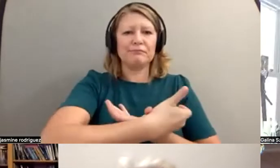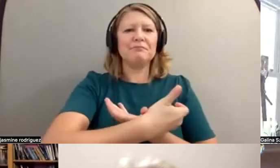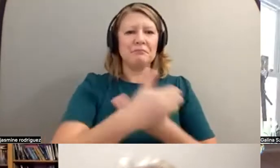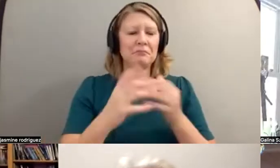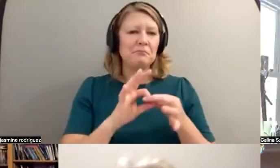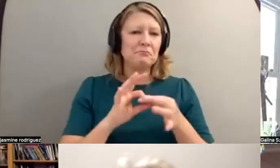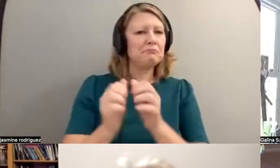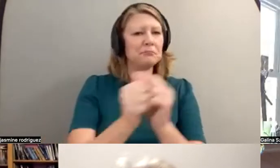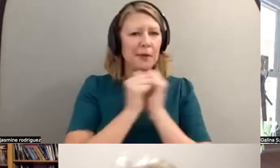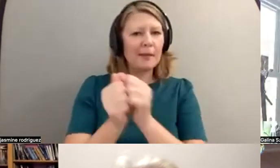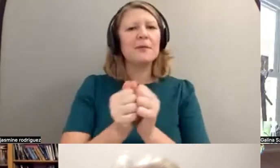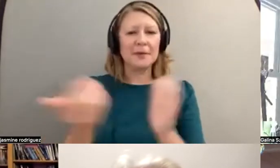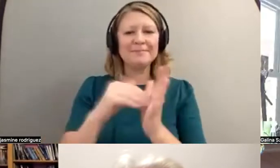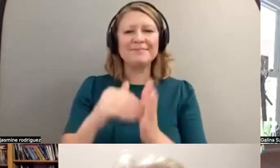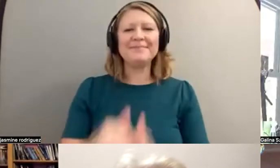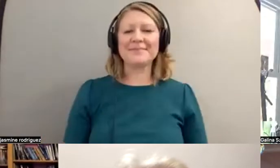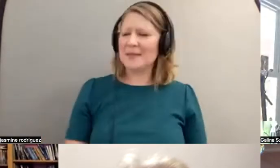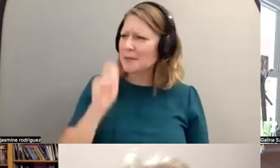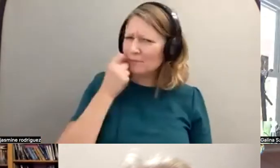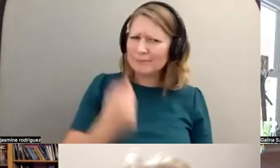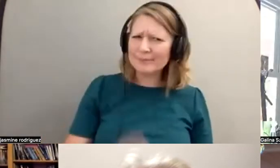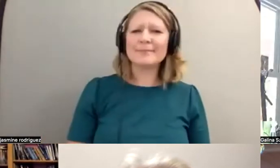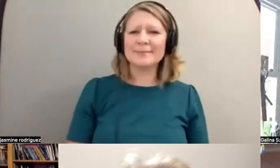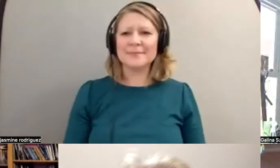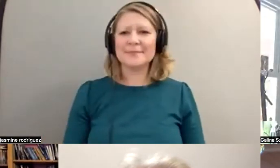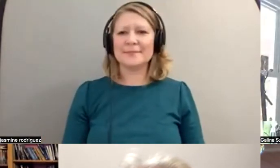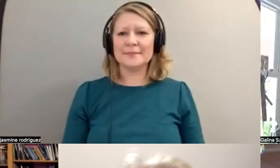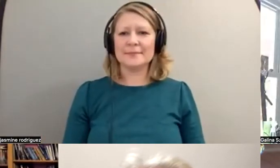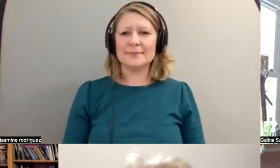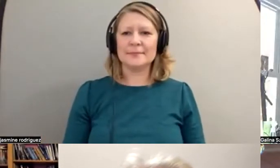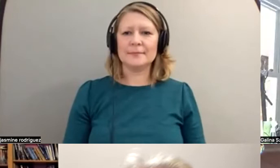that's how goes, when I walk in the nature, and I see